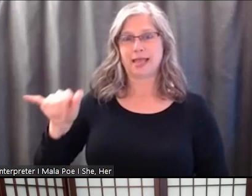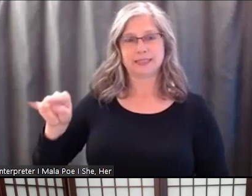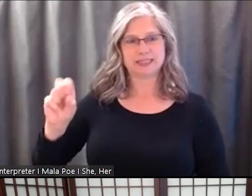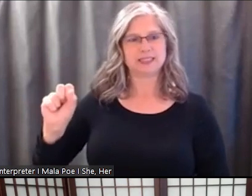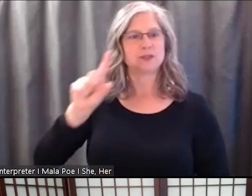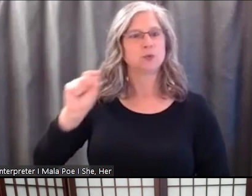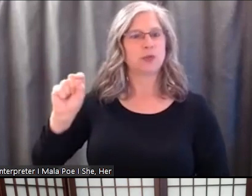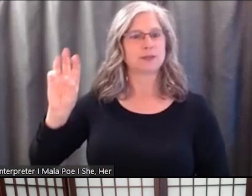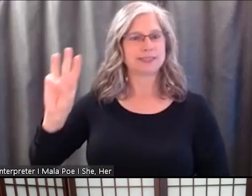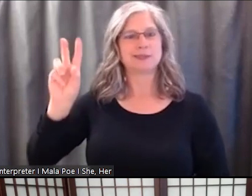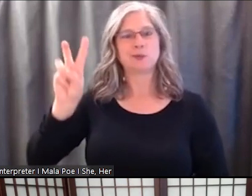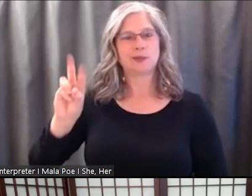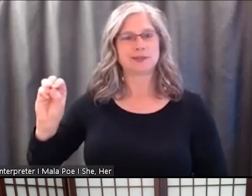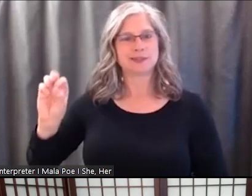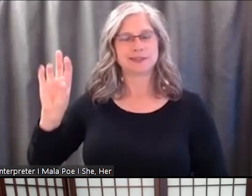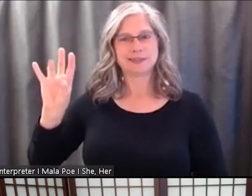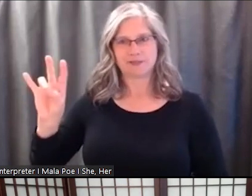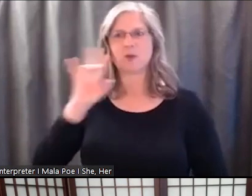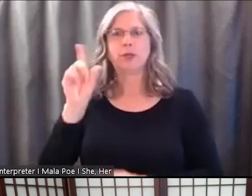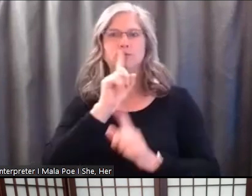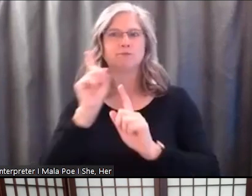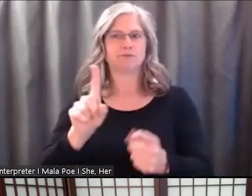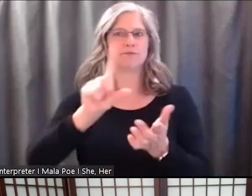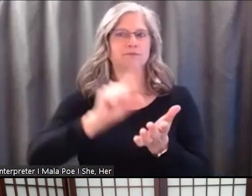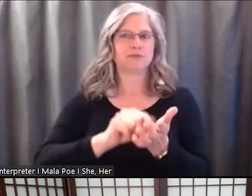and reported on a 2010 paper called Making Collaboration Collaborative